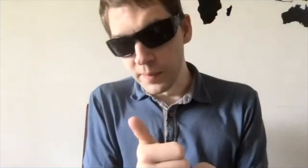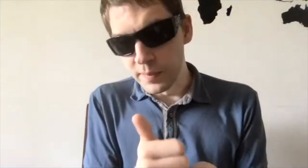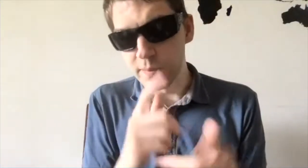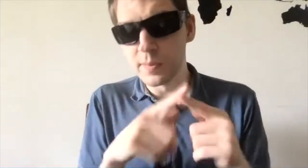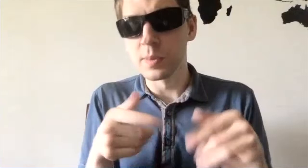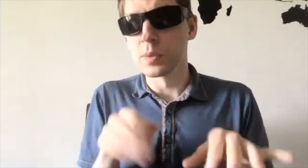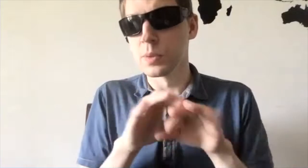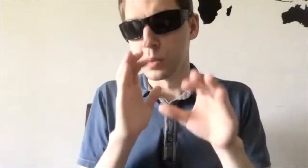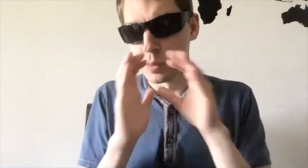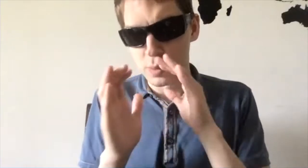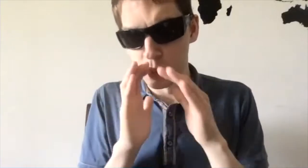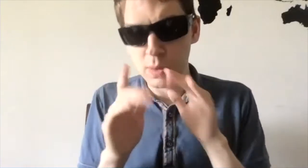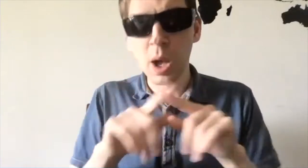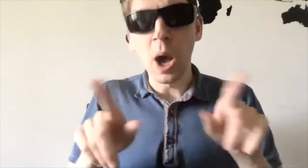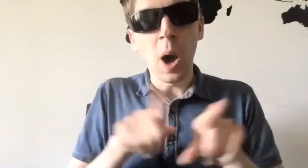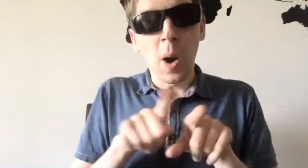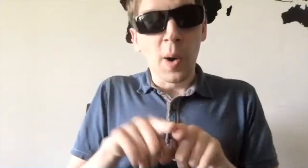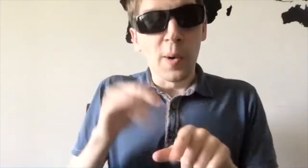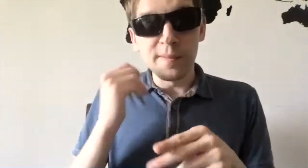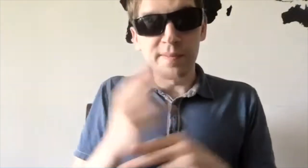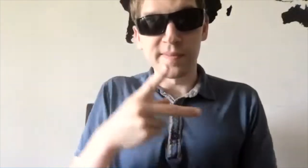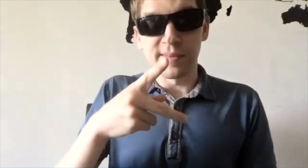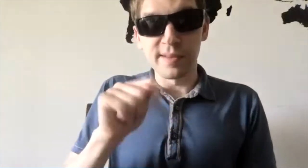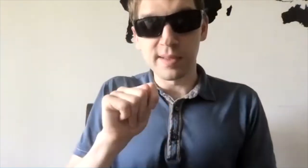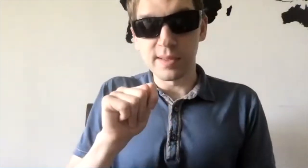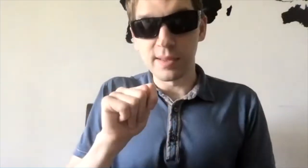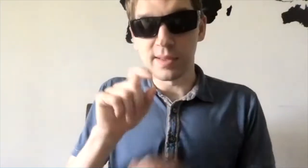would want to look over there and see where that person is or gesture towards that person.